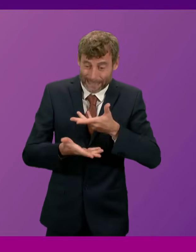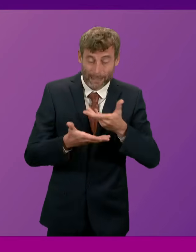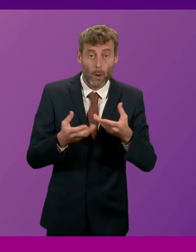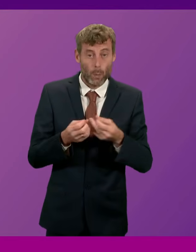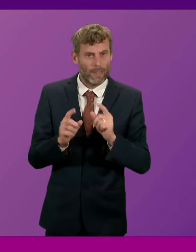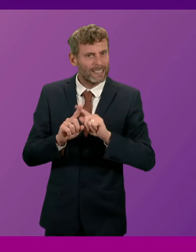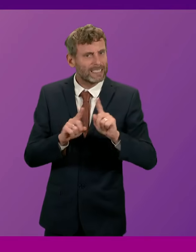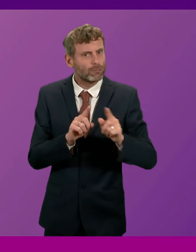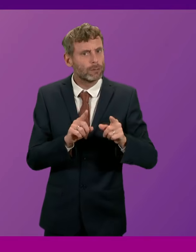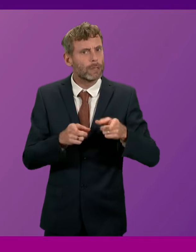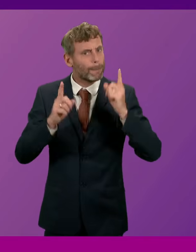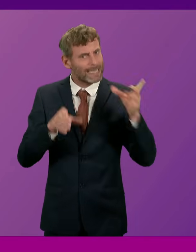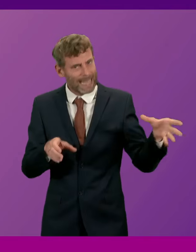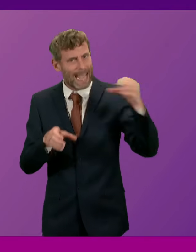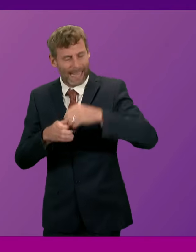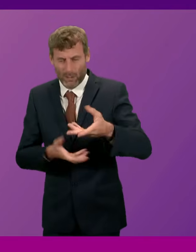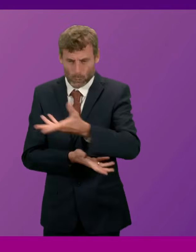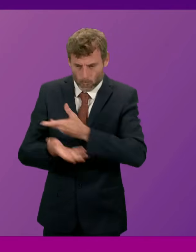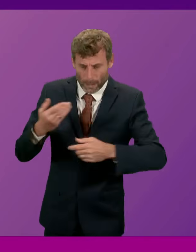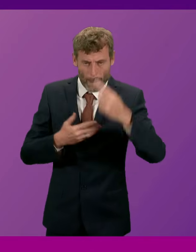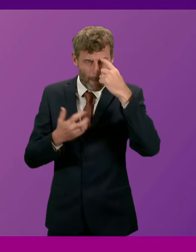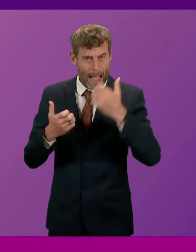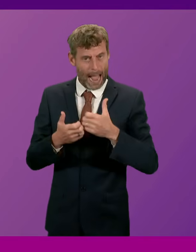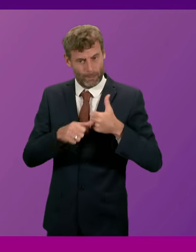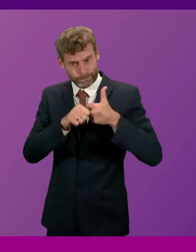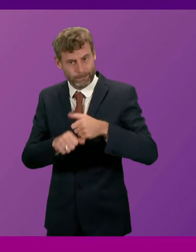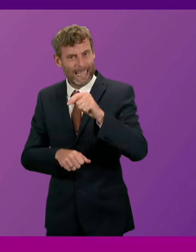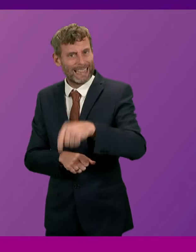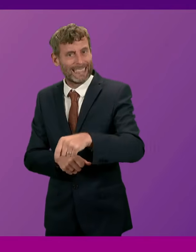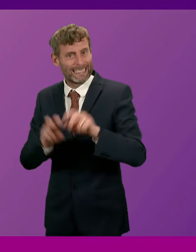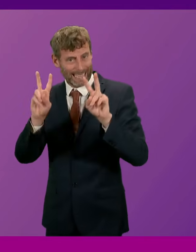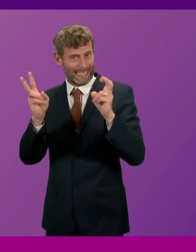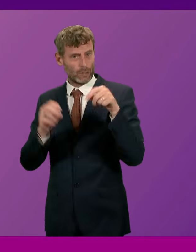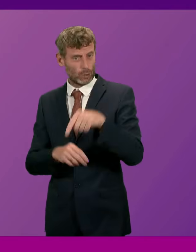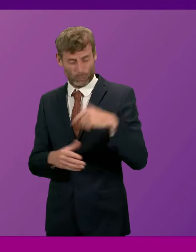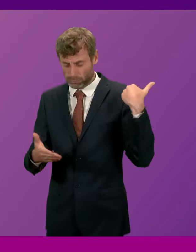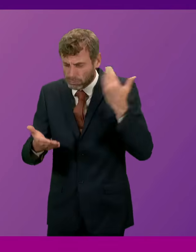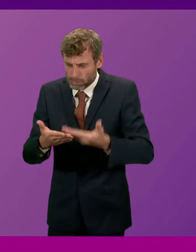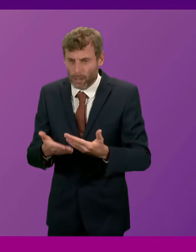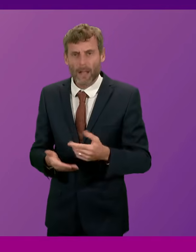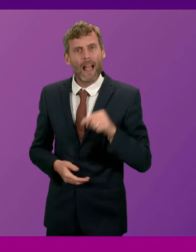the past few weeks and months. It has been an entirely constructive period